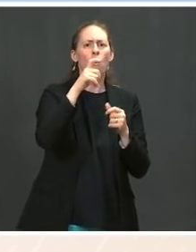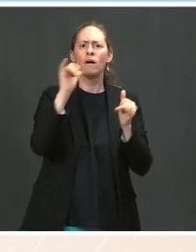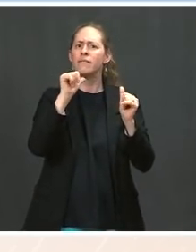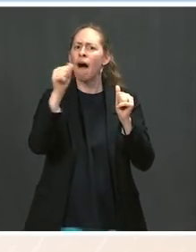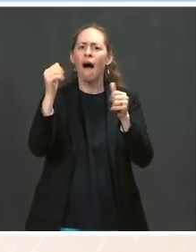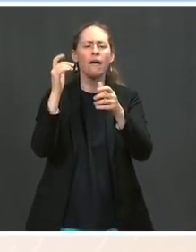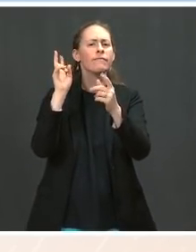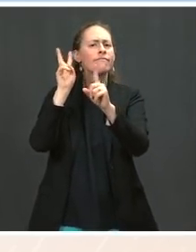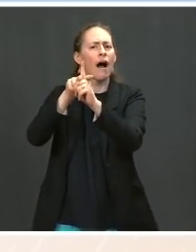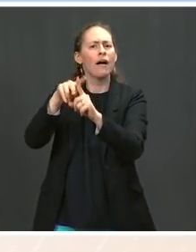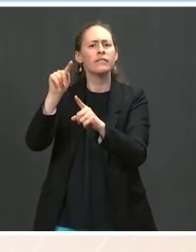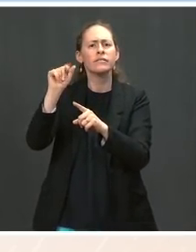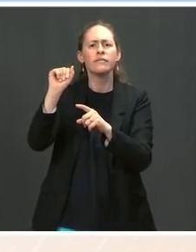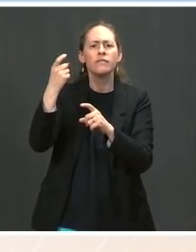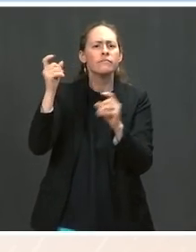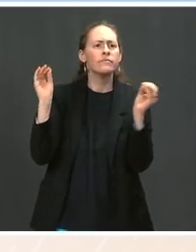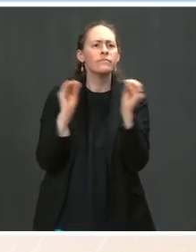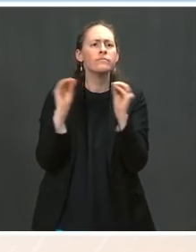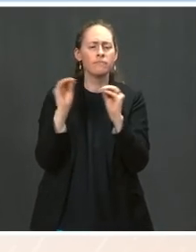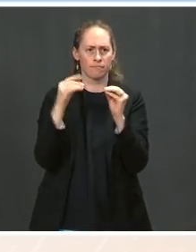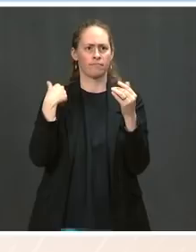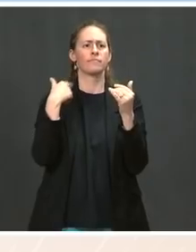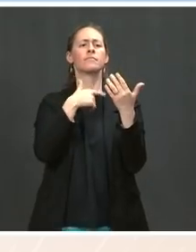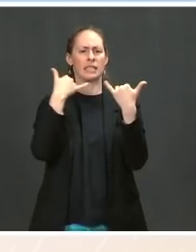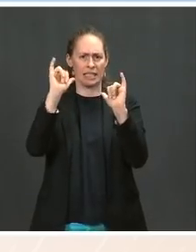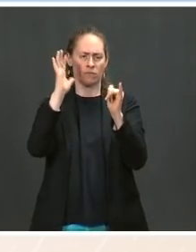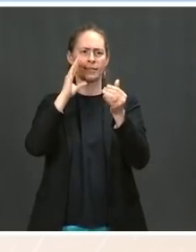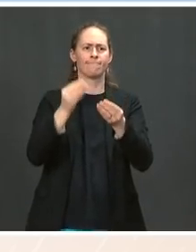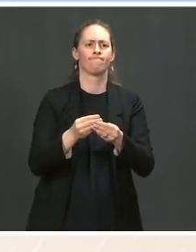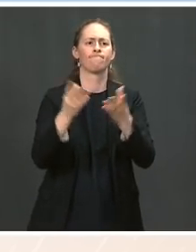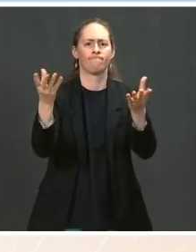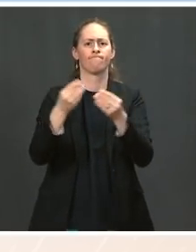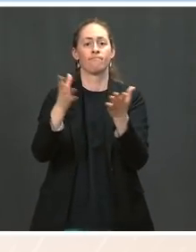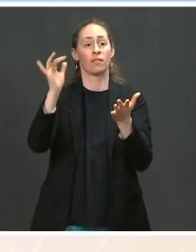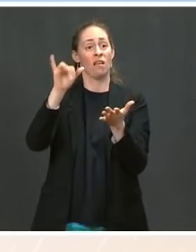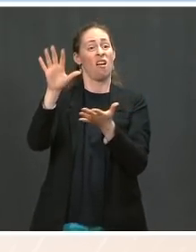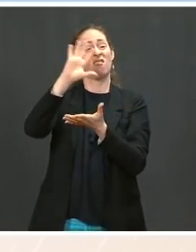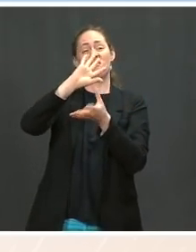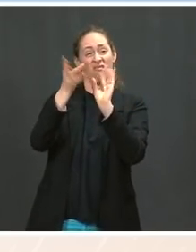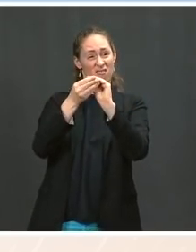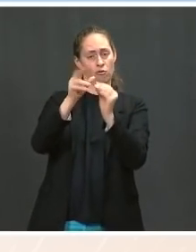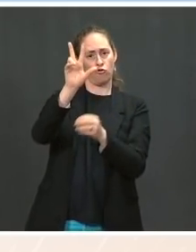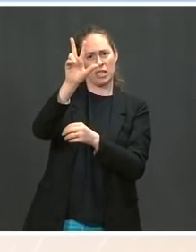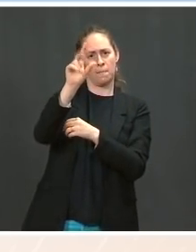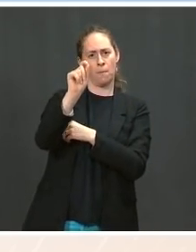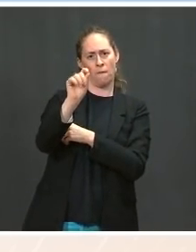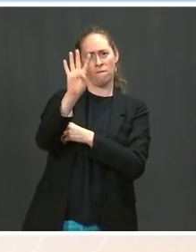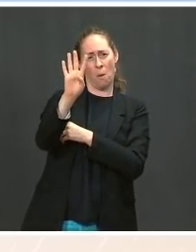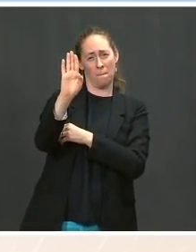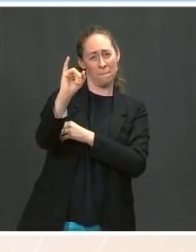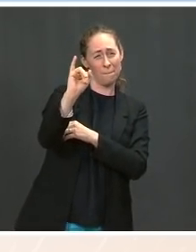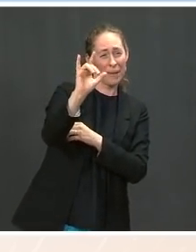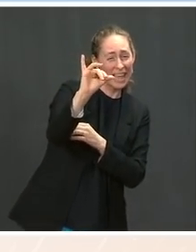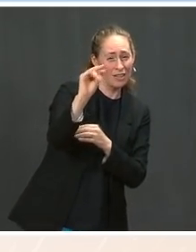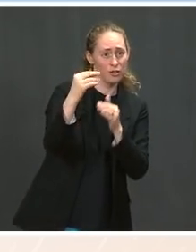has a total value of more than $3.4 billion. Finally, yesterday, Microsoft issued new patches